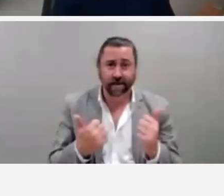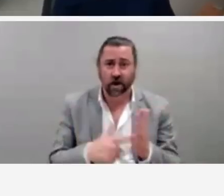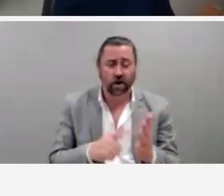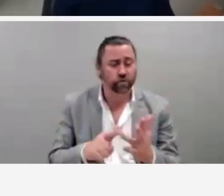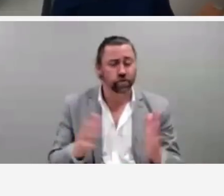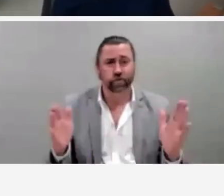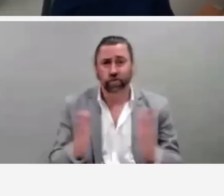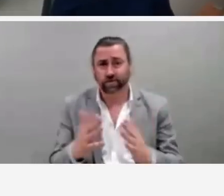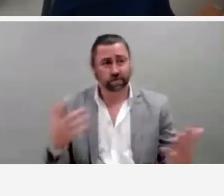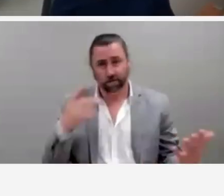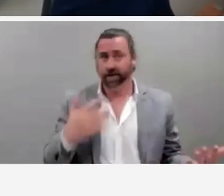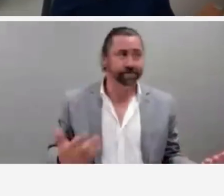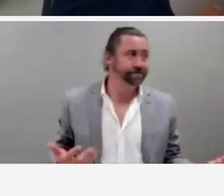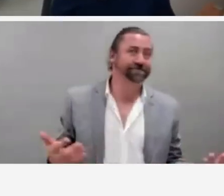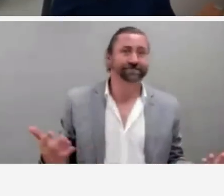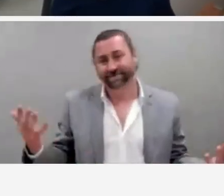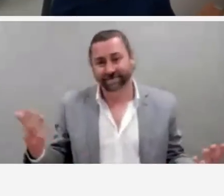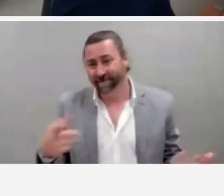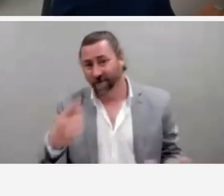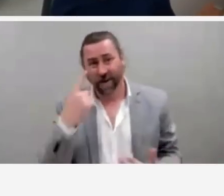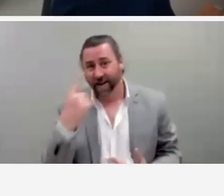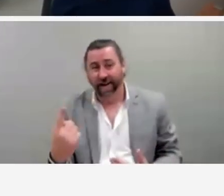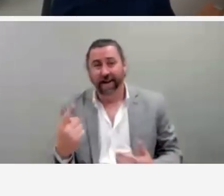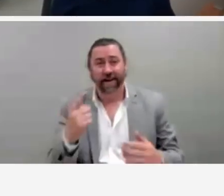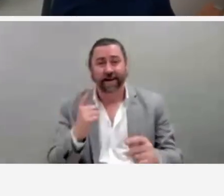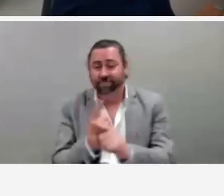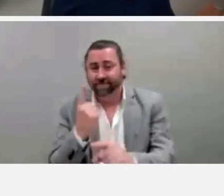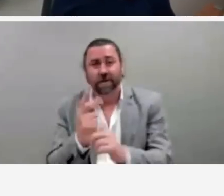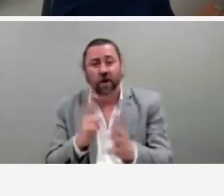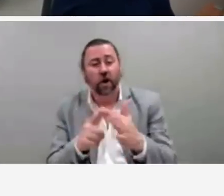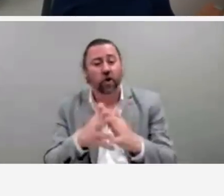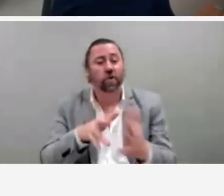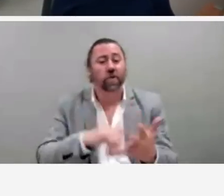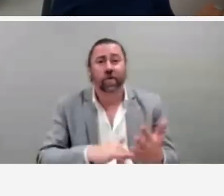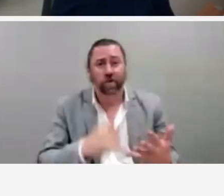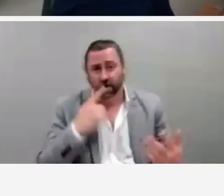But you'd only have to listen to news occasionally to hear that it's happening across all industries and